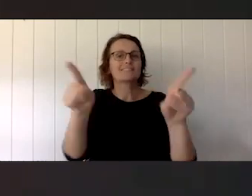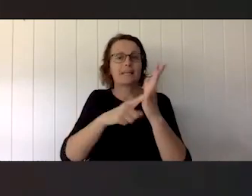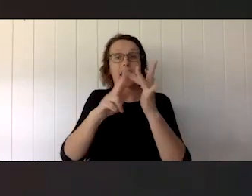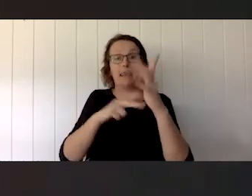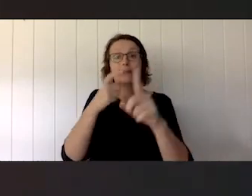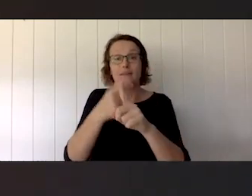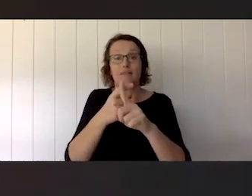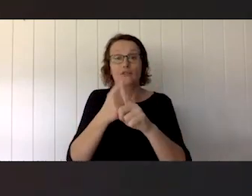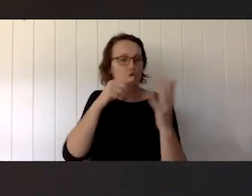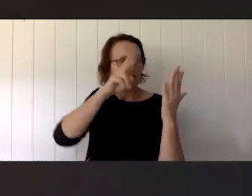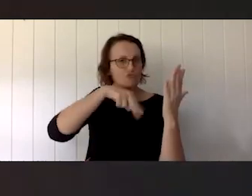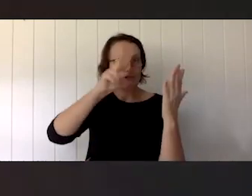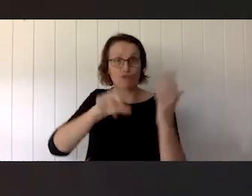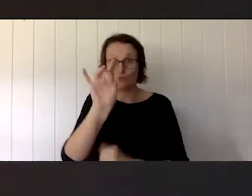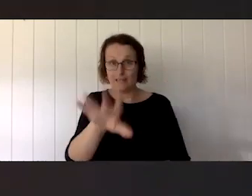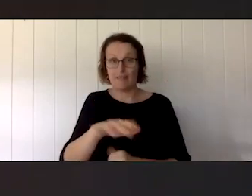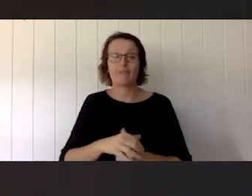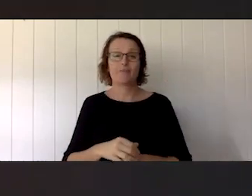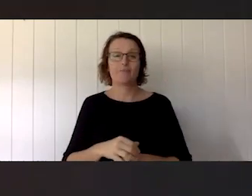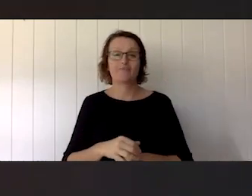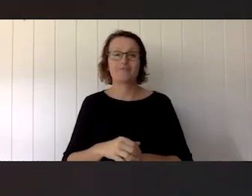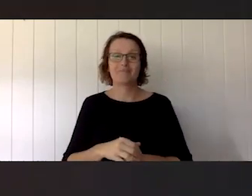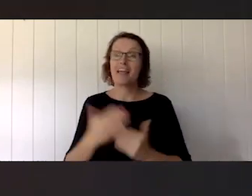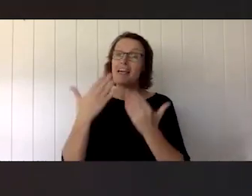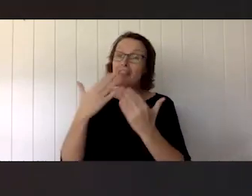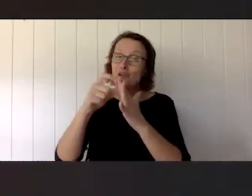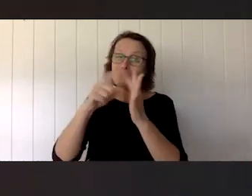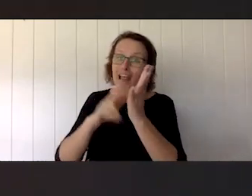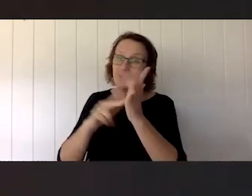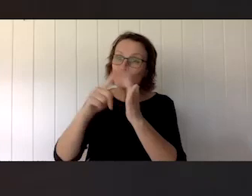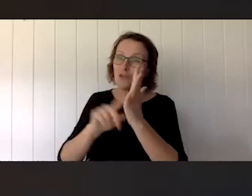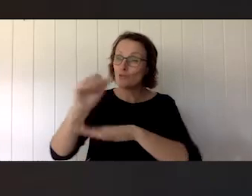to you. Daniel, thank you so much for your time today. We really